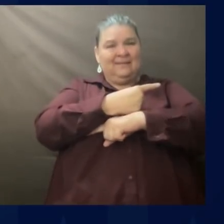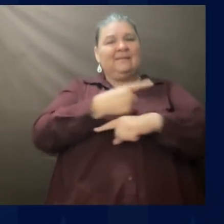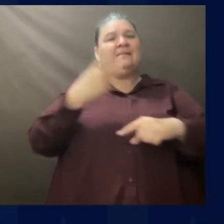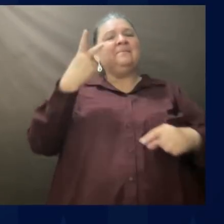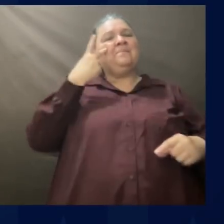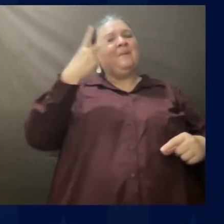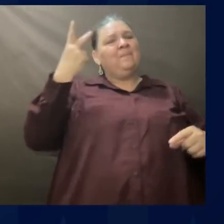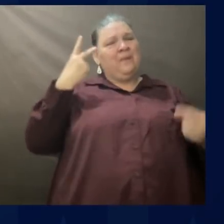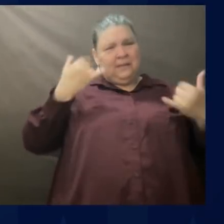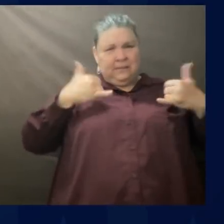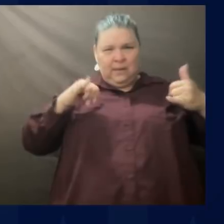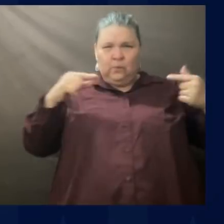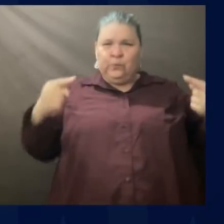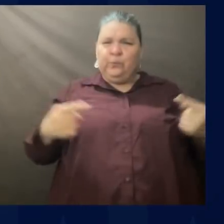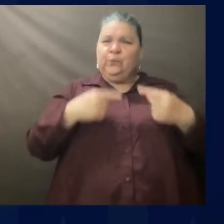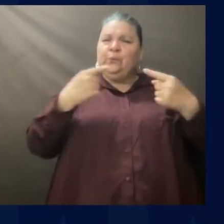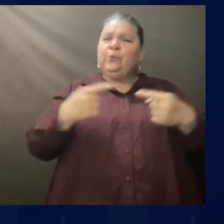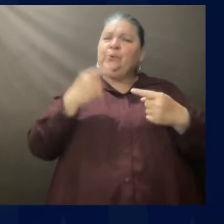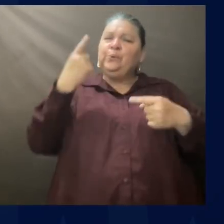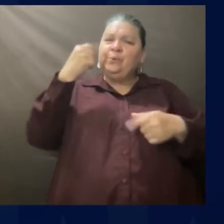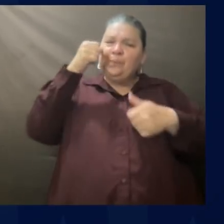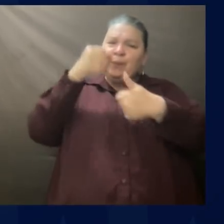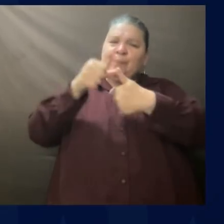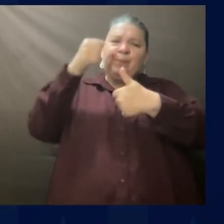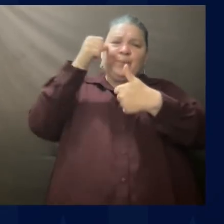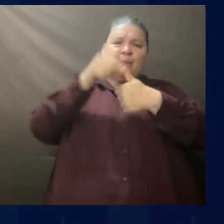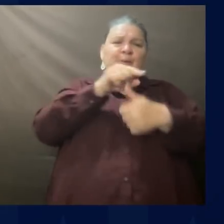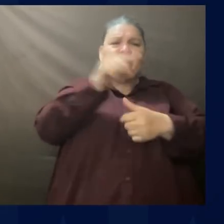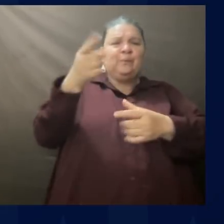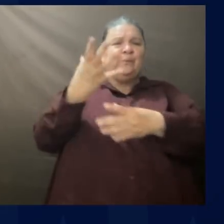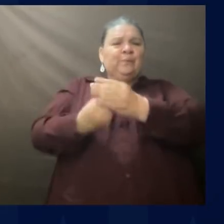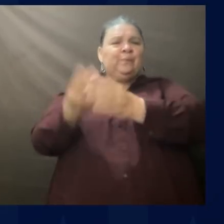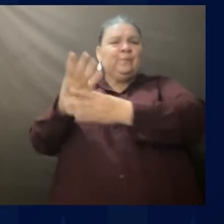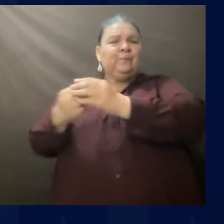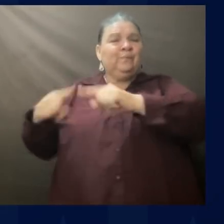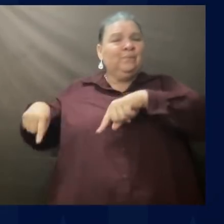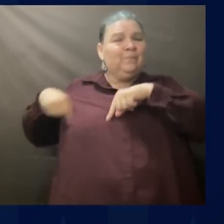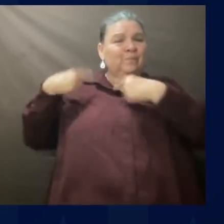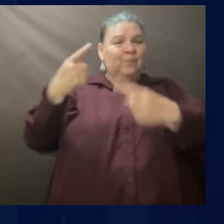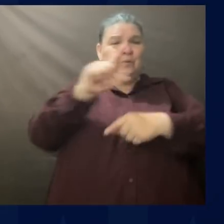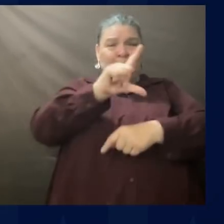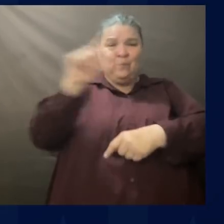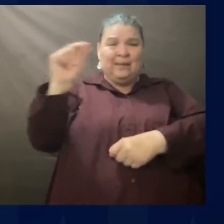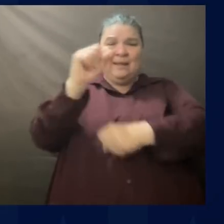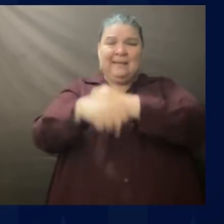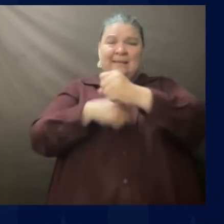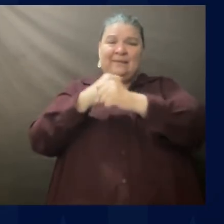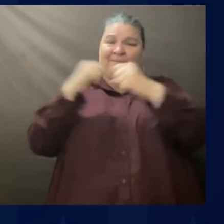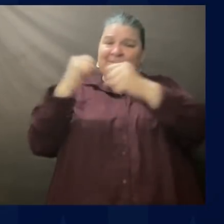Each of them leaving behind a family, a community. Hearts broken by their absence,